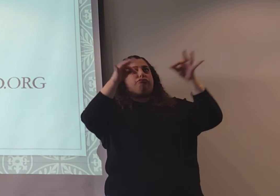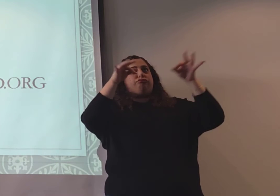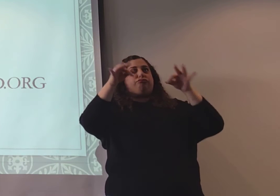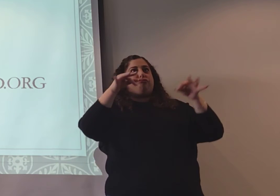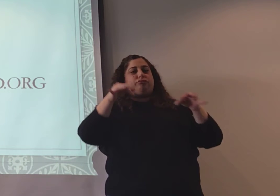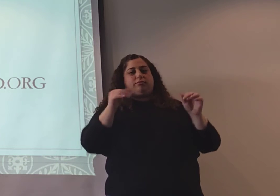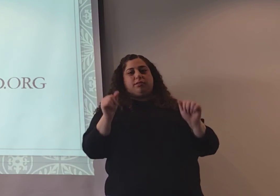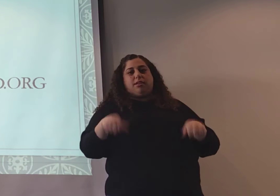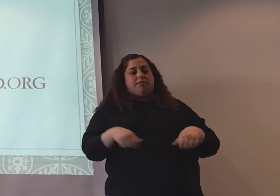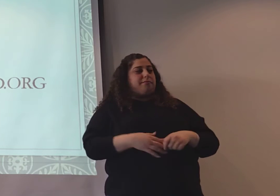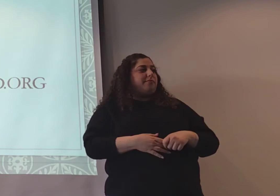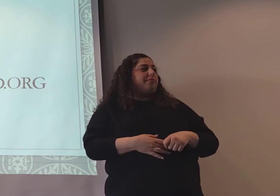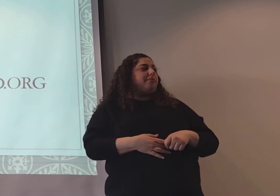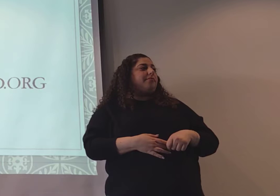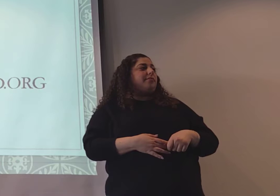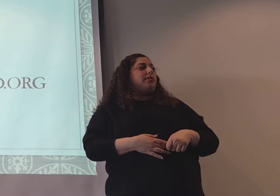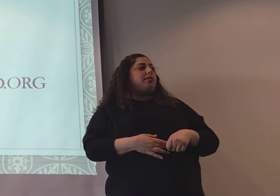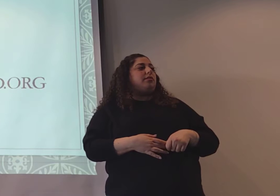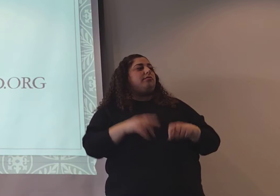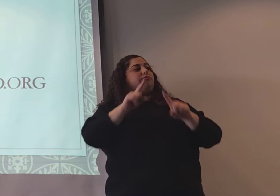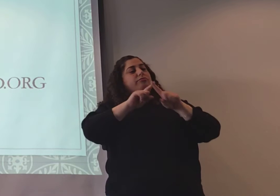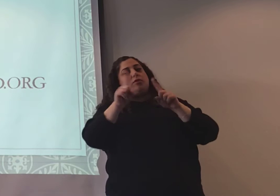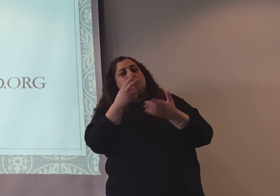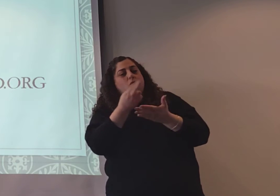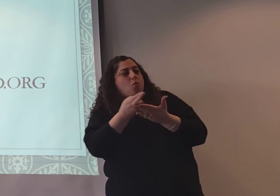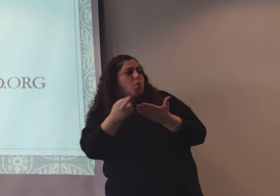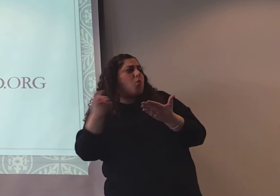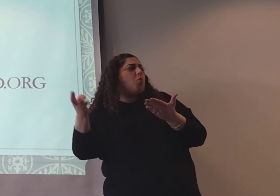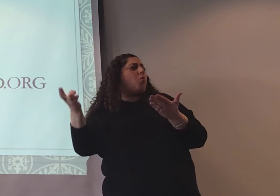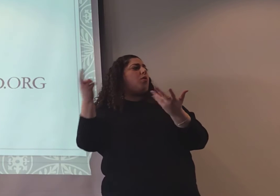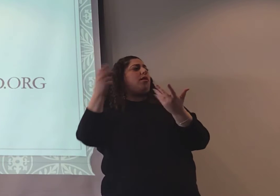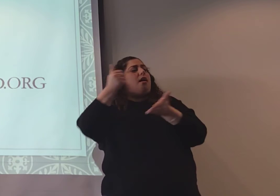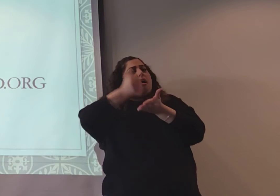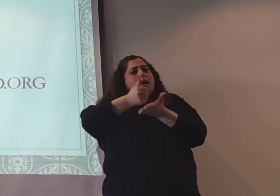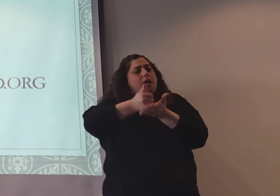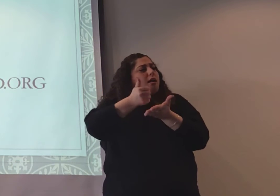There’s One Month Away is a rental assistance program that we operate.